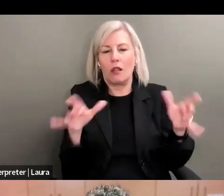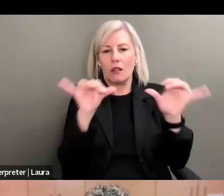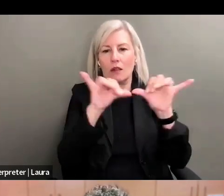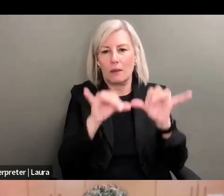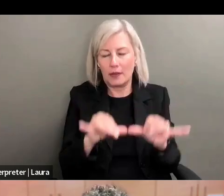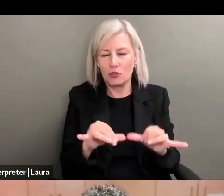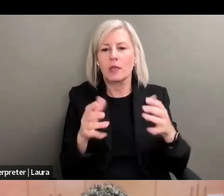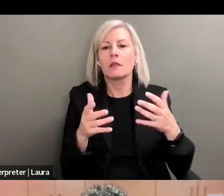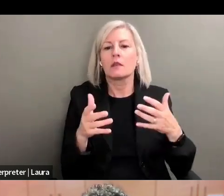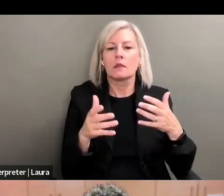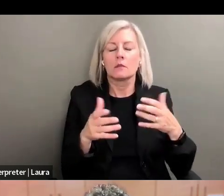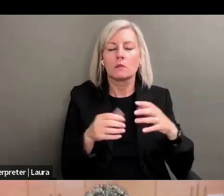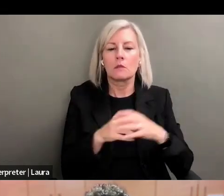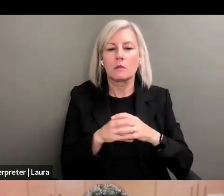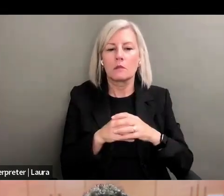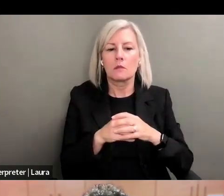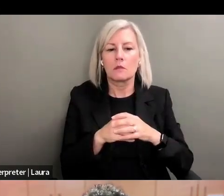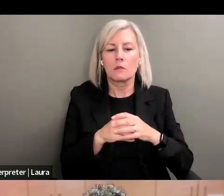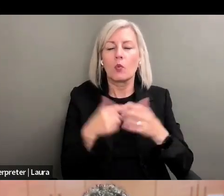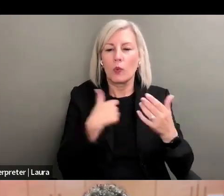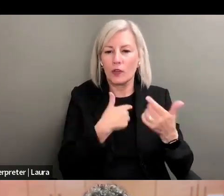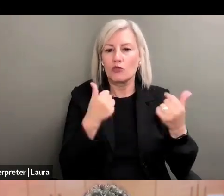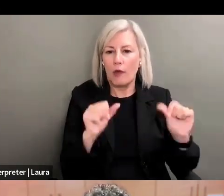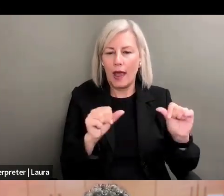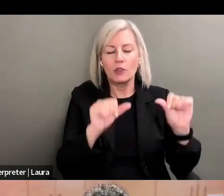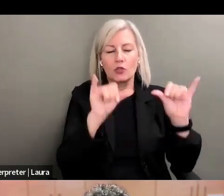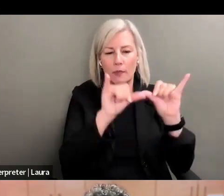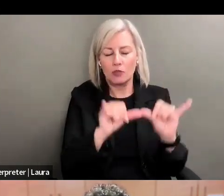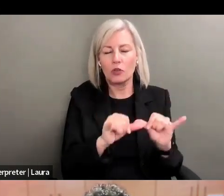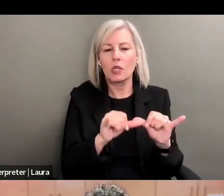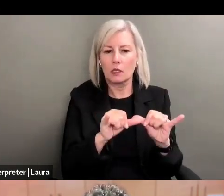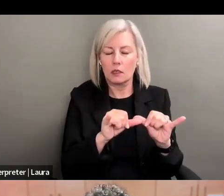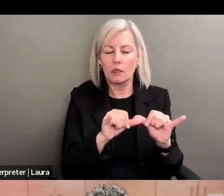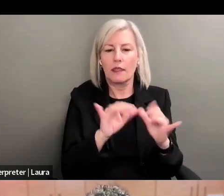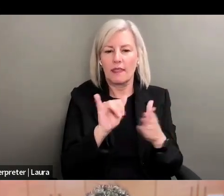in a sound booth, but we do try to calibrate it as instructed by that FLE